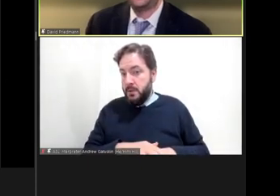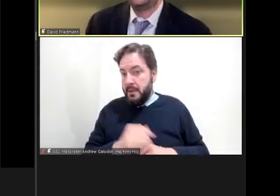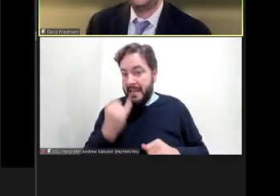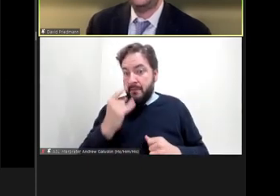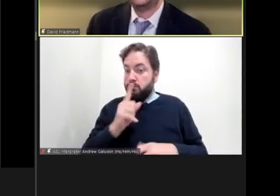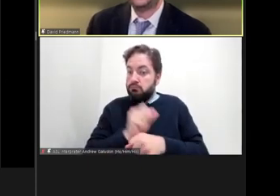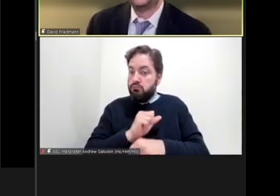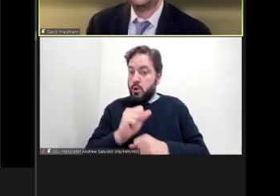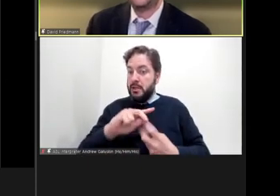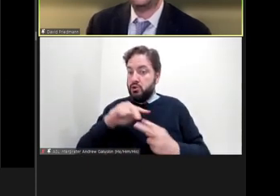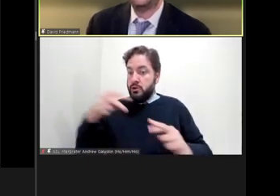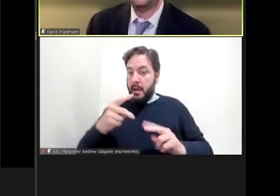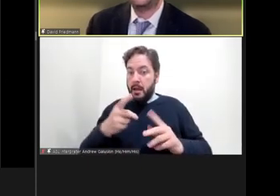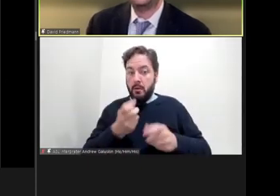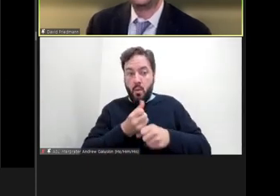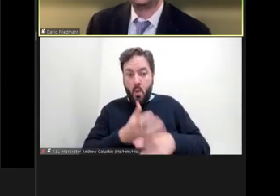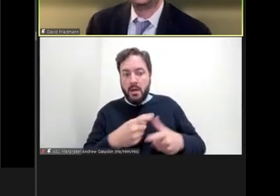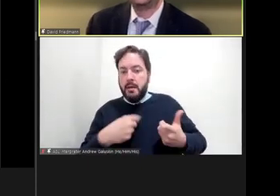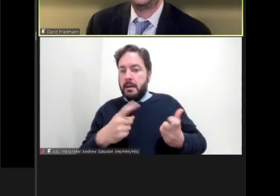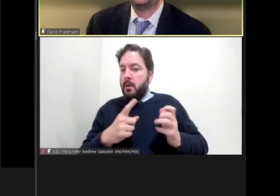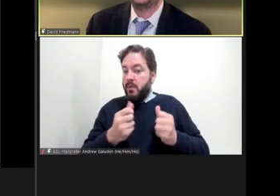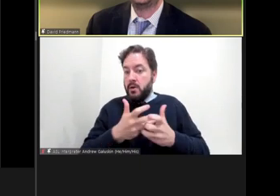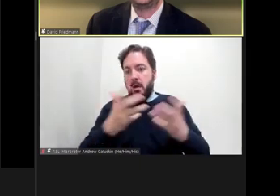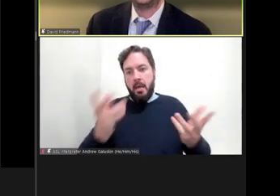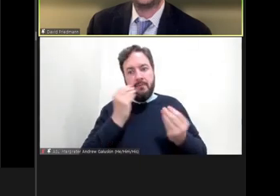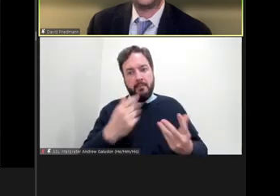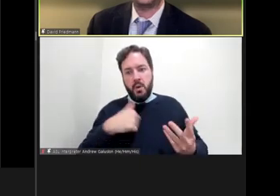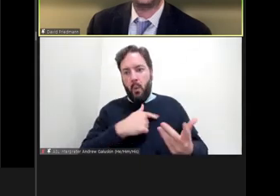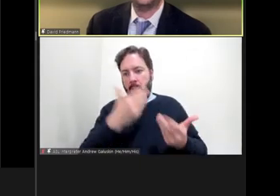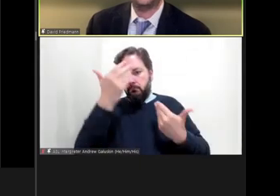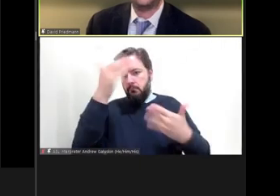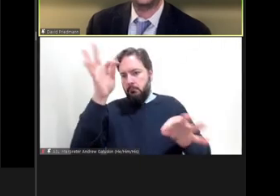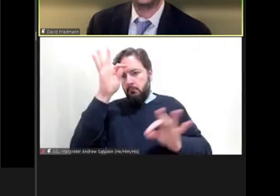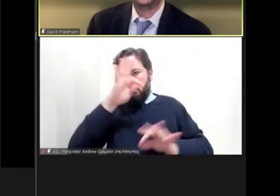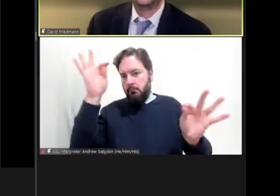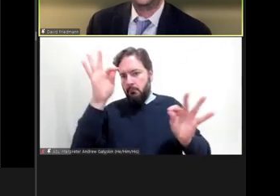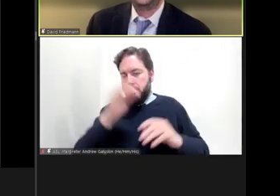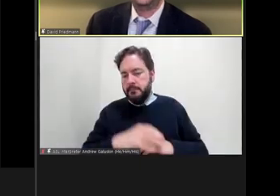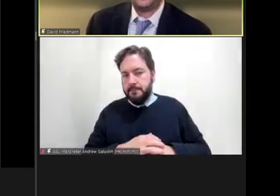there remains a lot that we don't know about what genes will cause hearing loss.